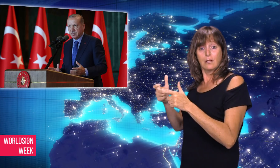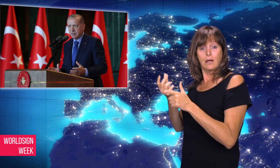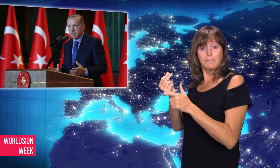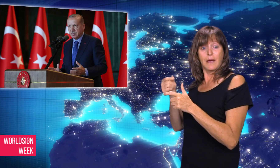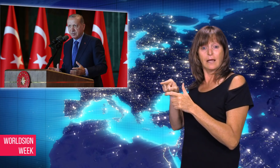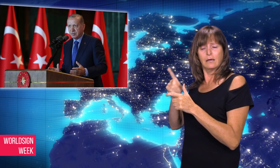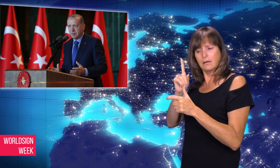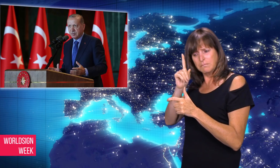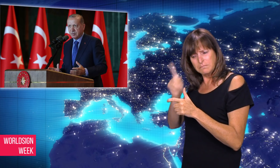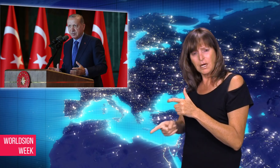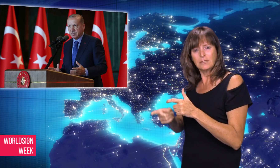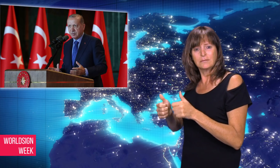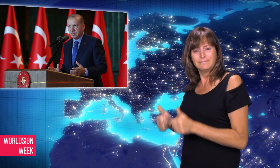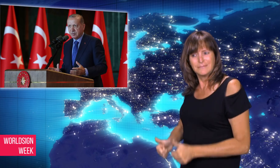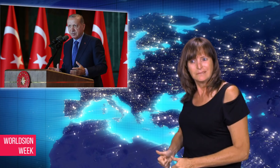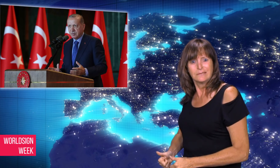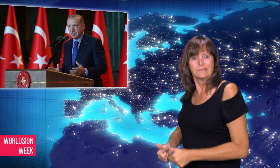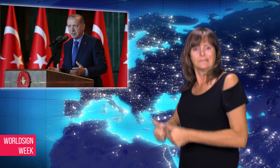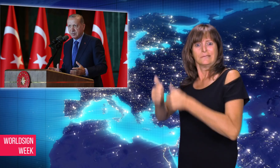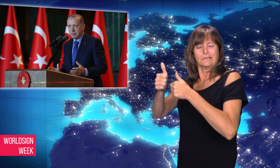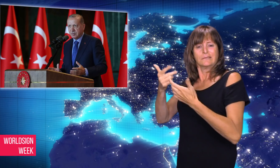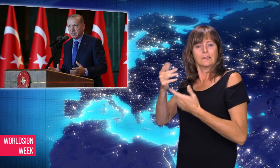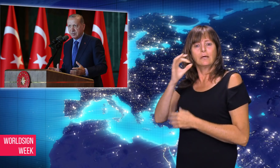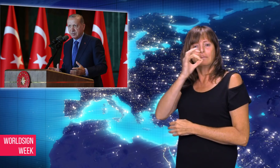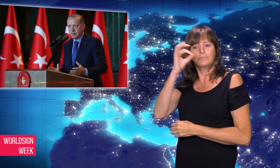central bank needs to increase